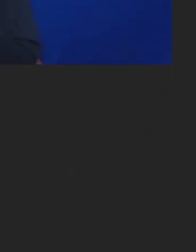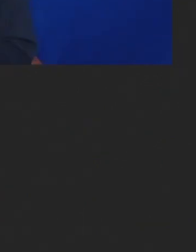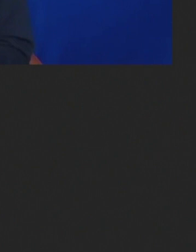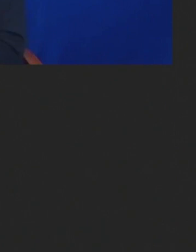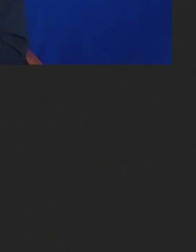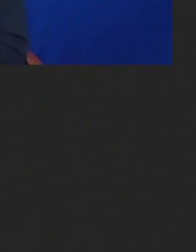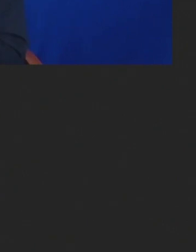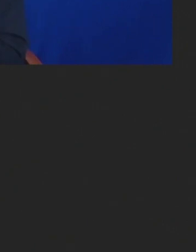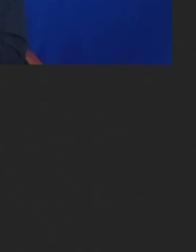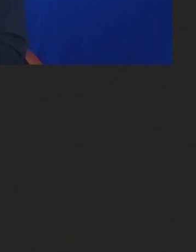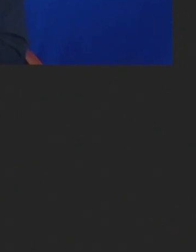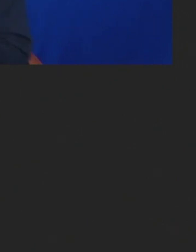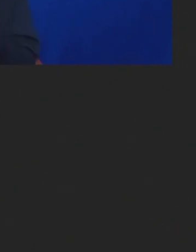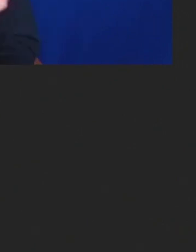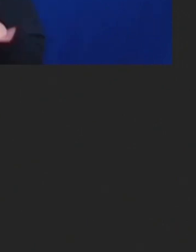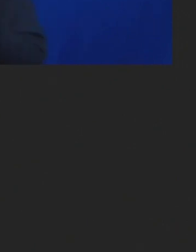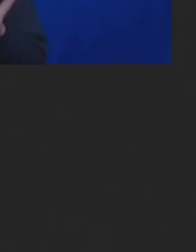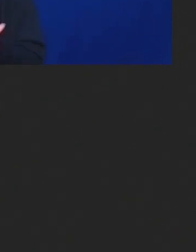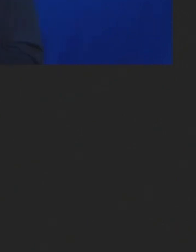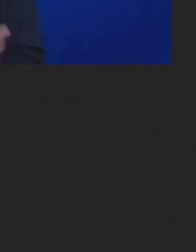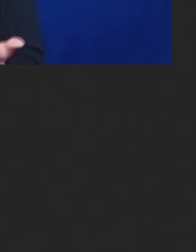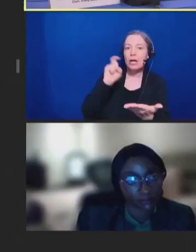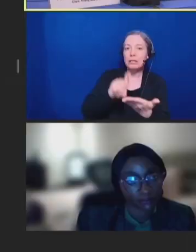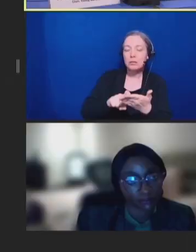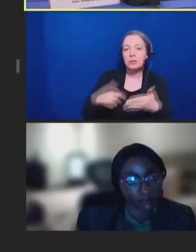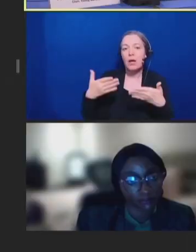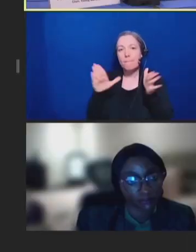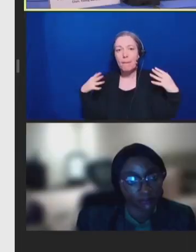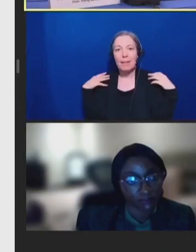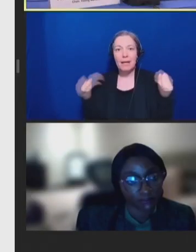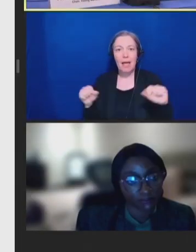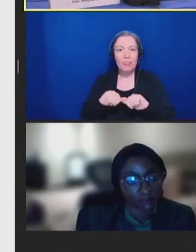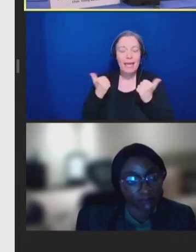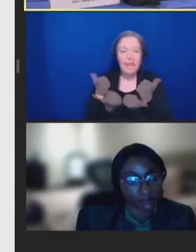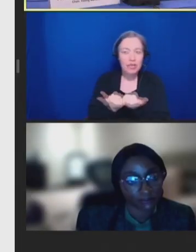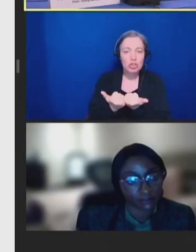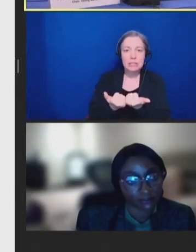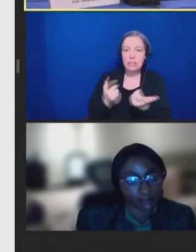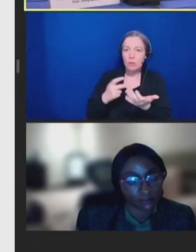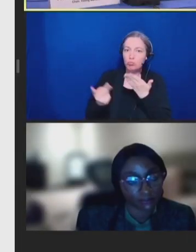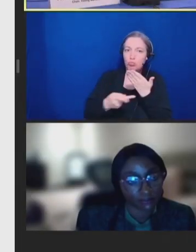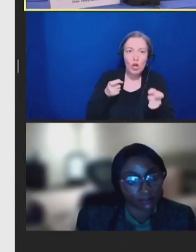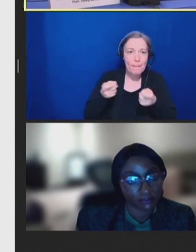our public health agencies, our program managers, our pharmacies, our physicians, our communities,